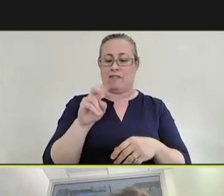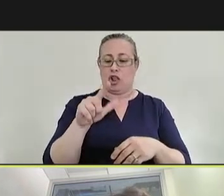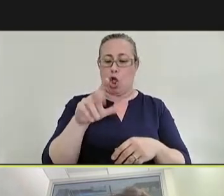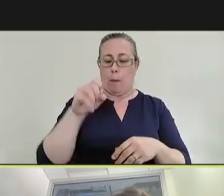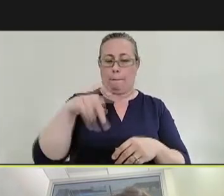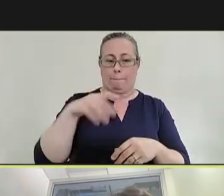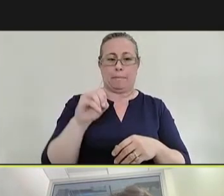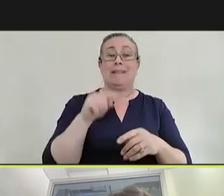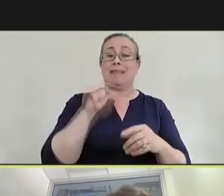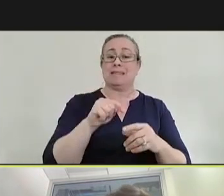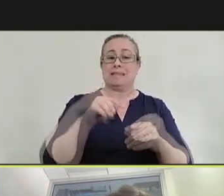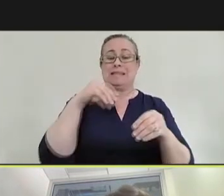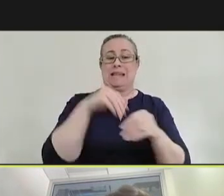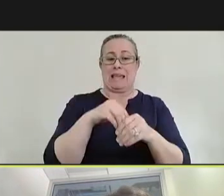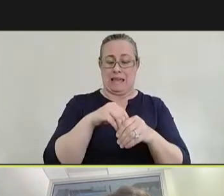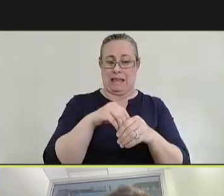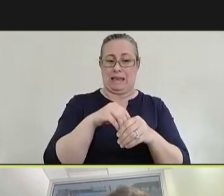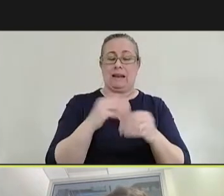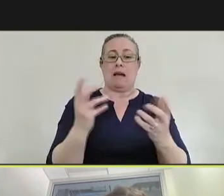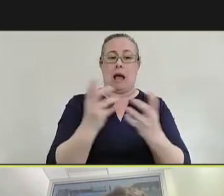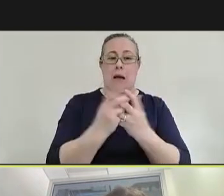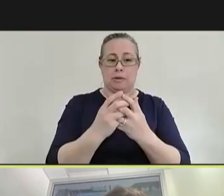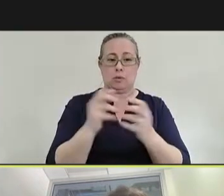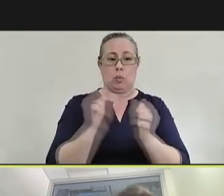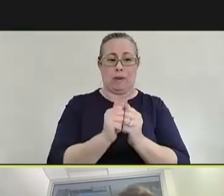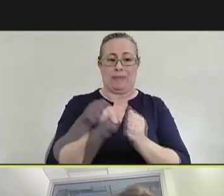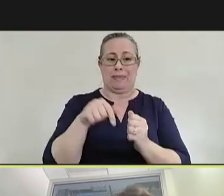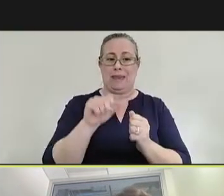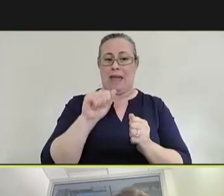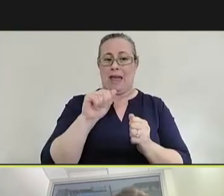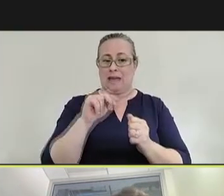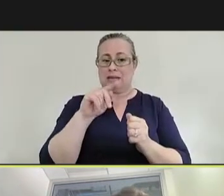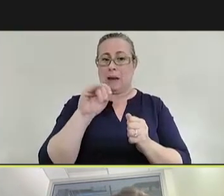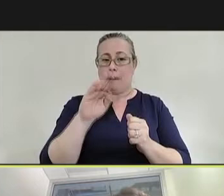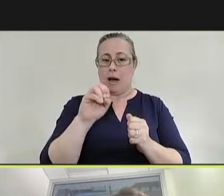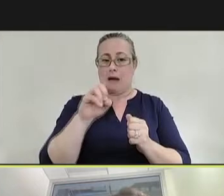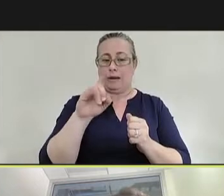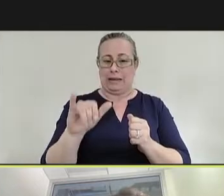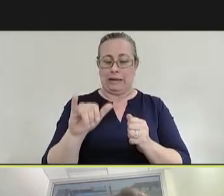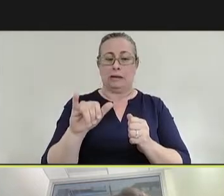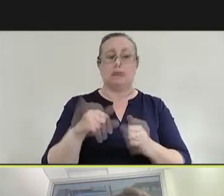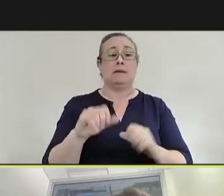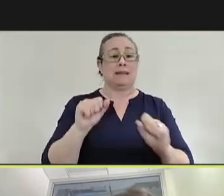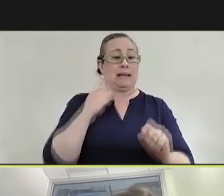in complex with VRC01 class antibodies. And you can see that there's almost no difference